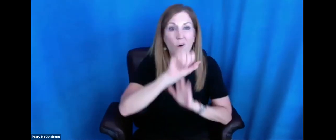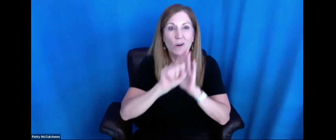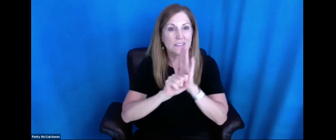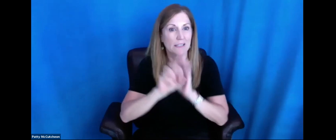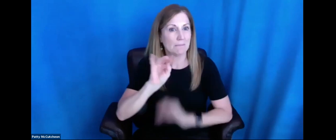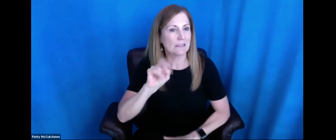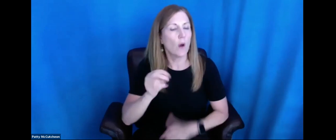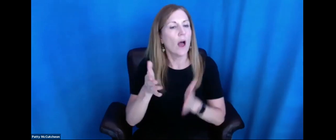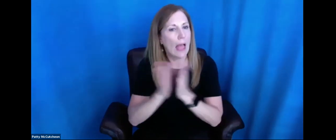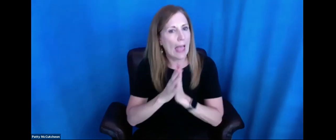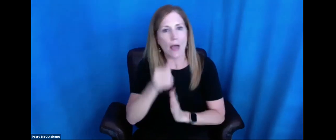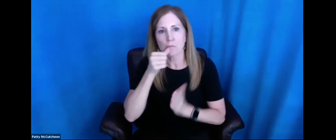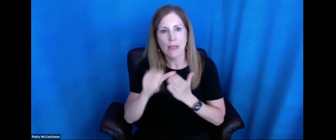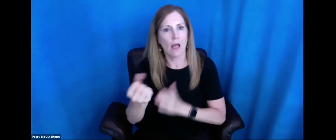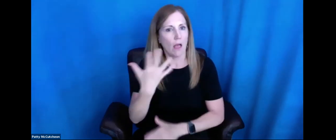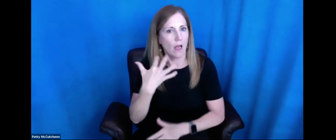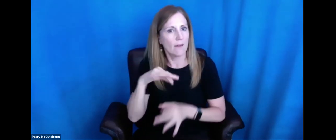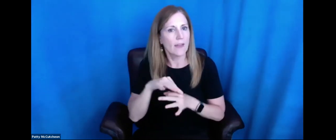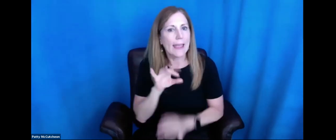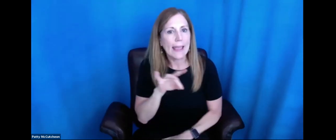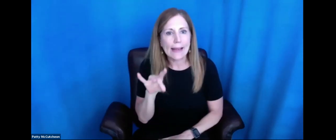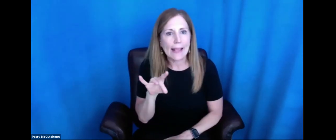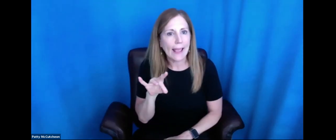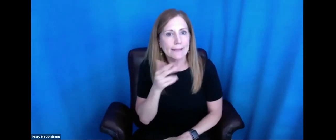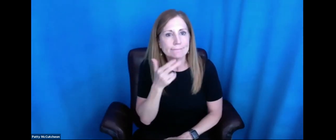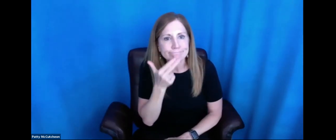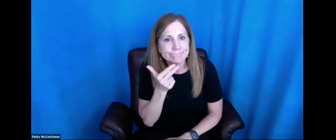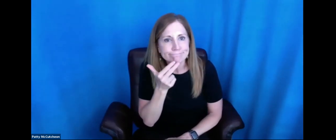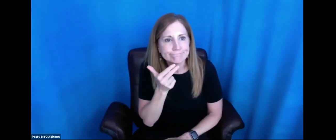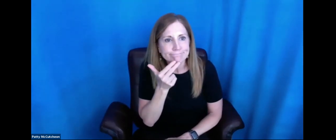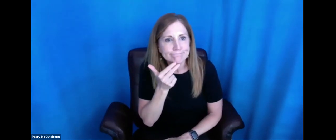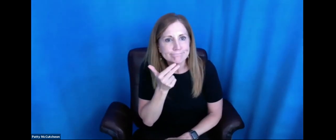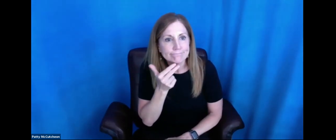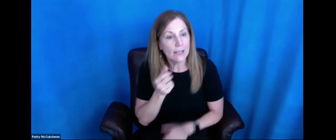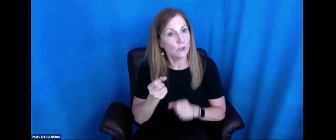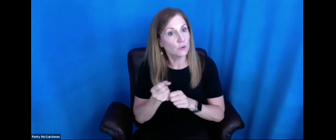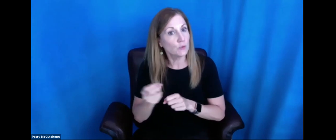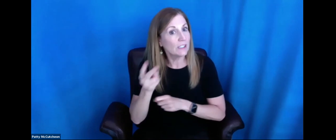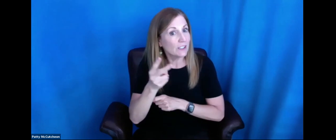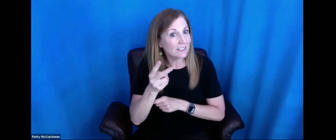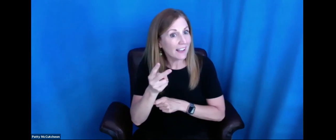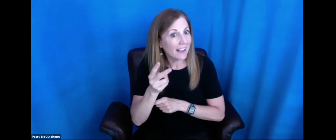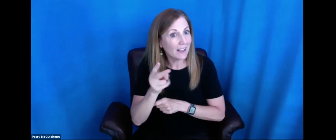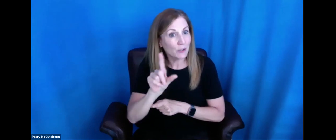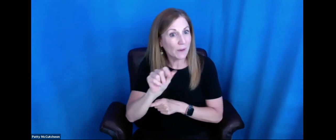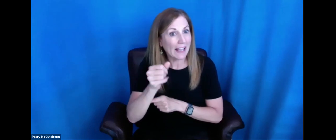them at home so they could vote from home. Two years later, two years ago in 2018, that number was